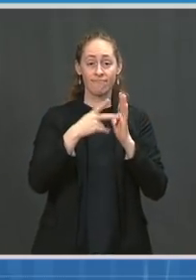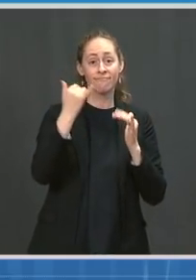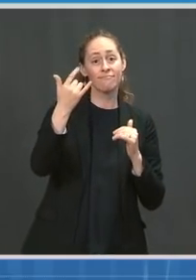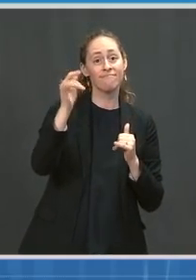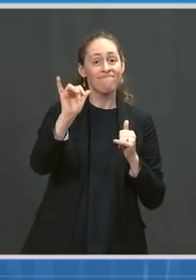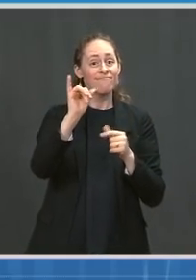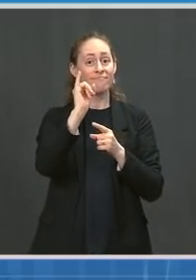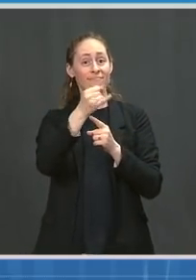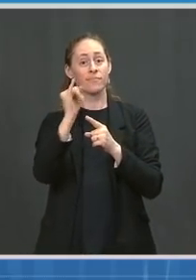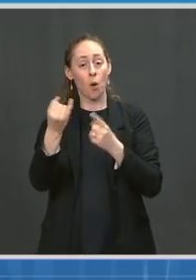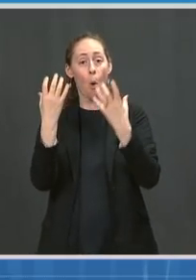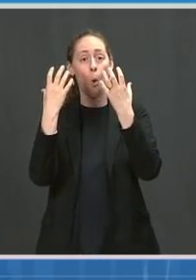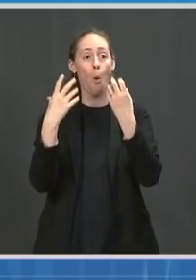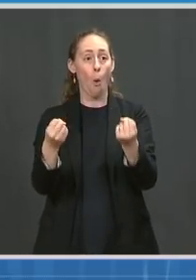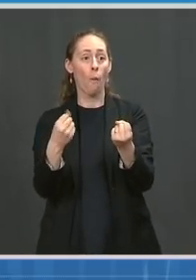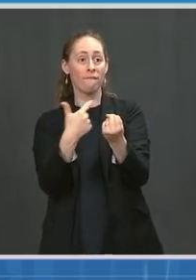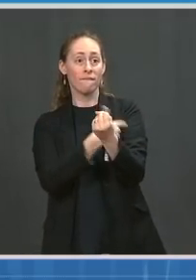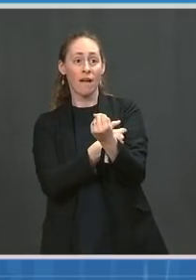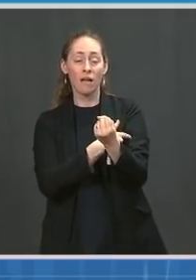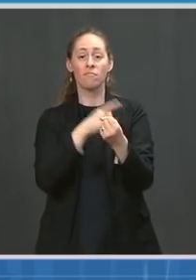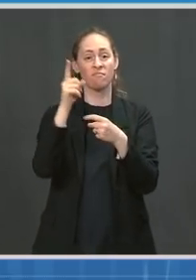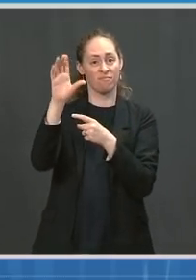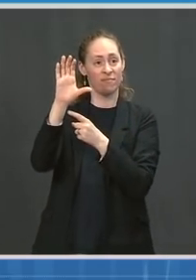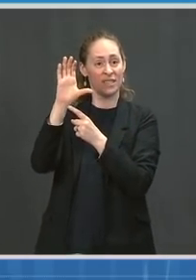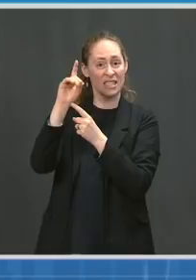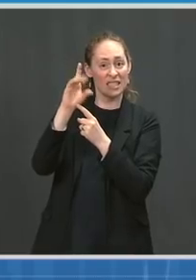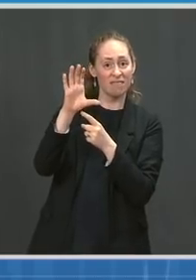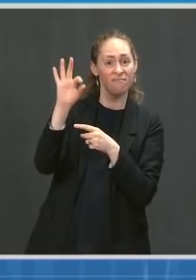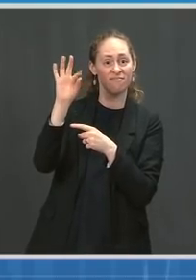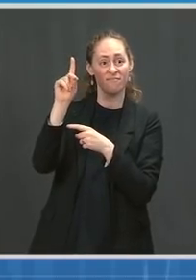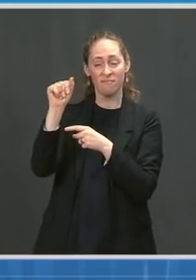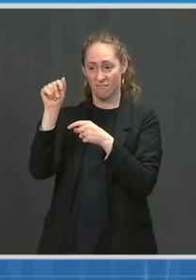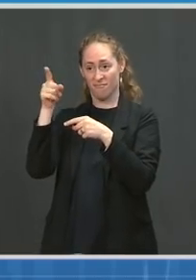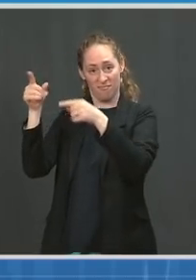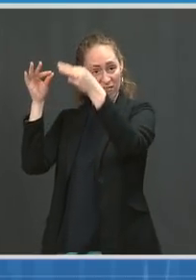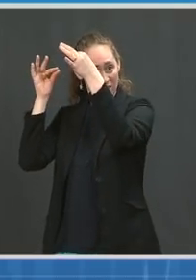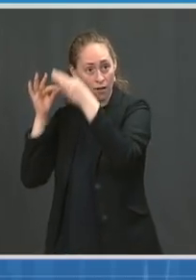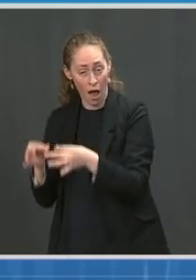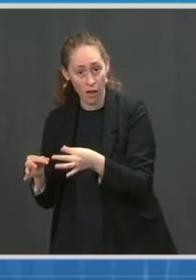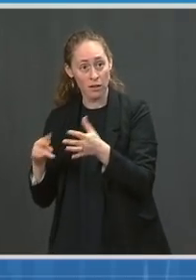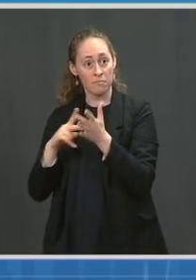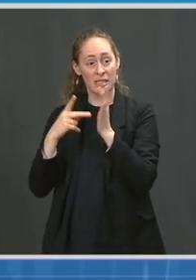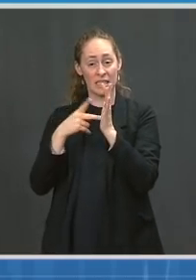and the FDA will actually make the issue of vaccine hesitancy